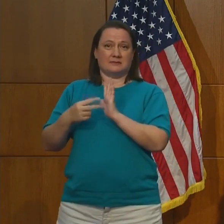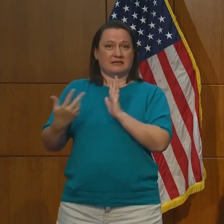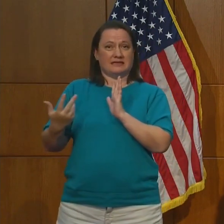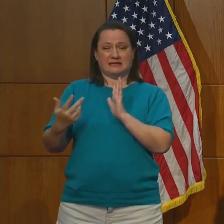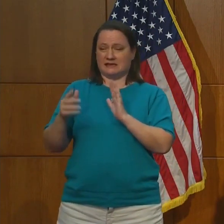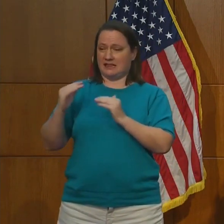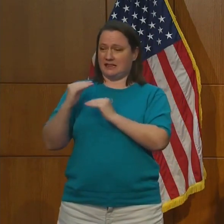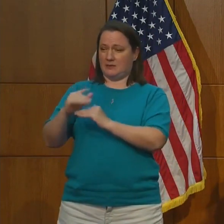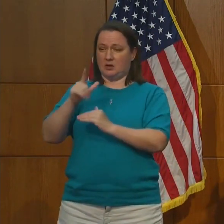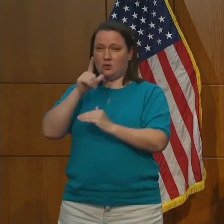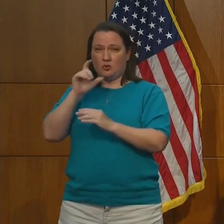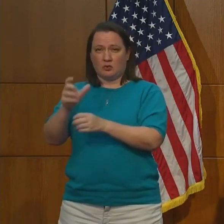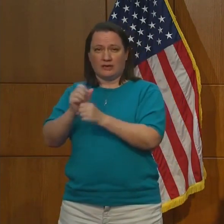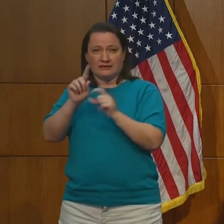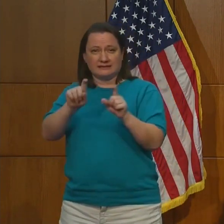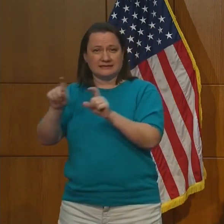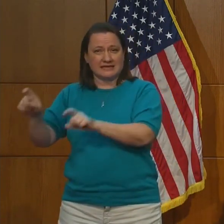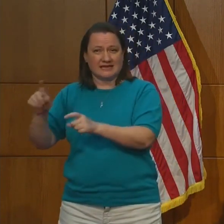MIXED MESSAGES. YES. OUR STATE.